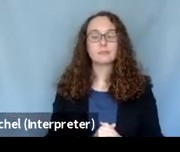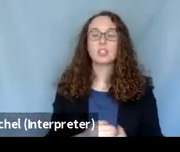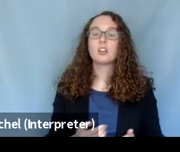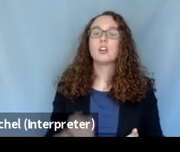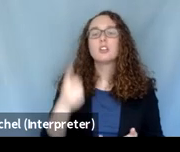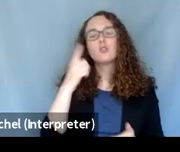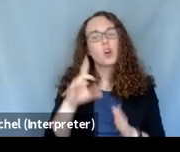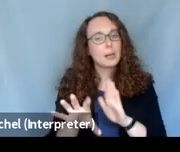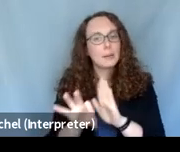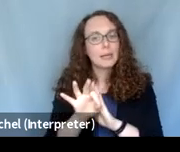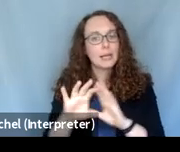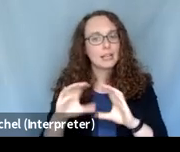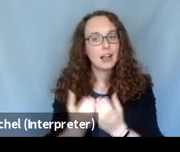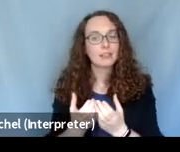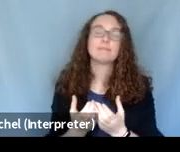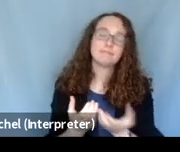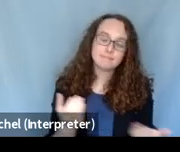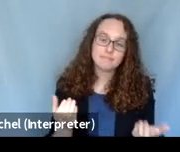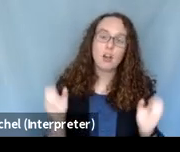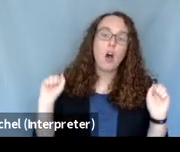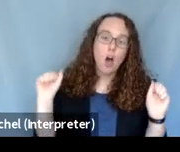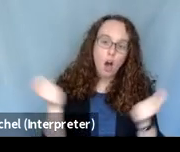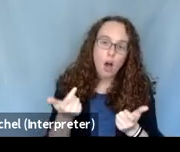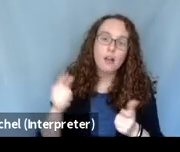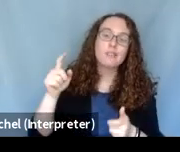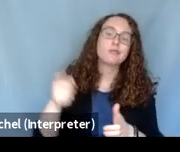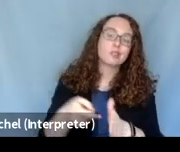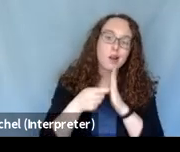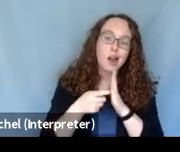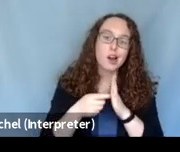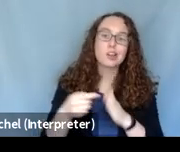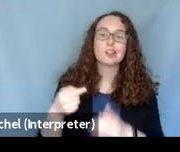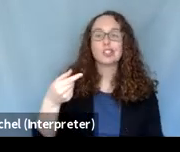all of us had to do general ed, but if you have a major